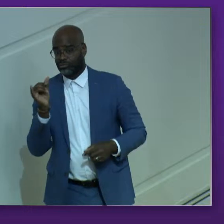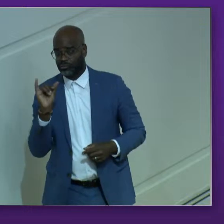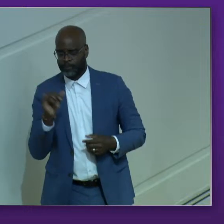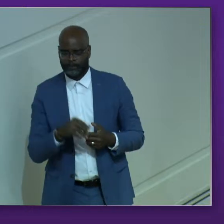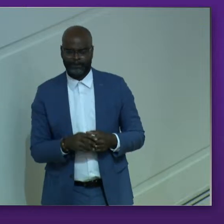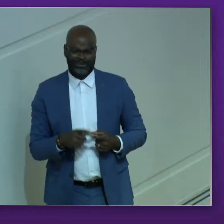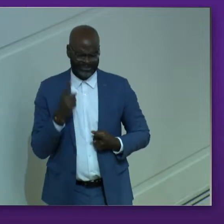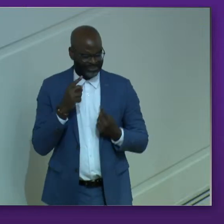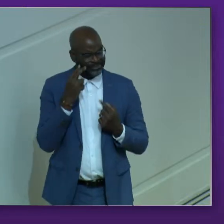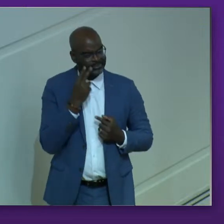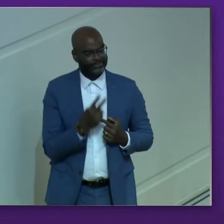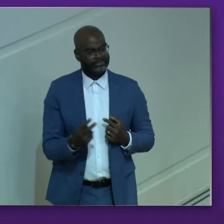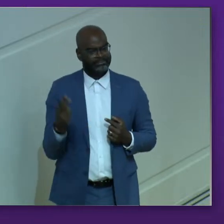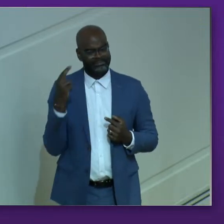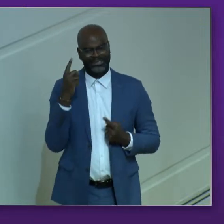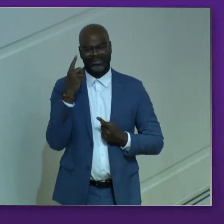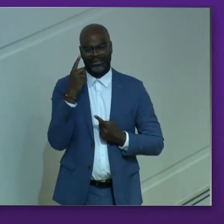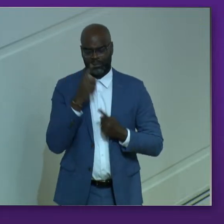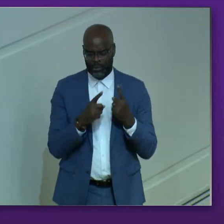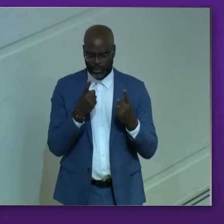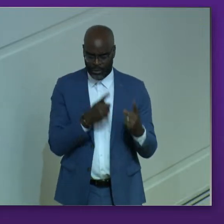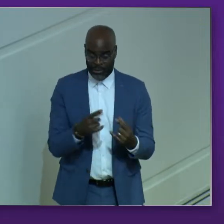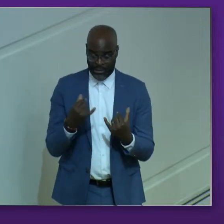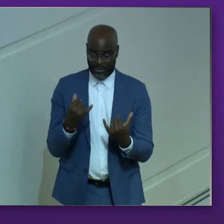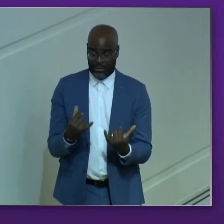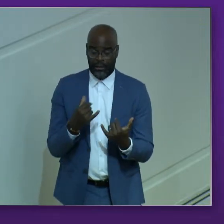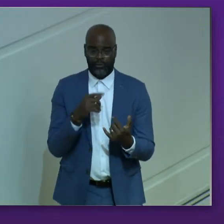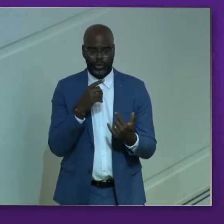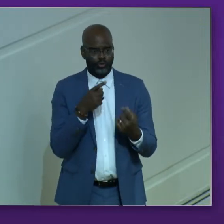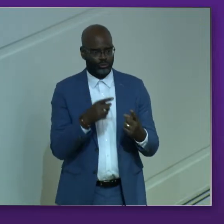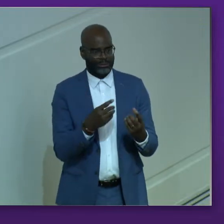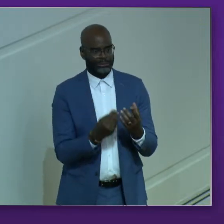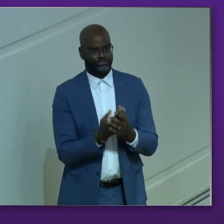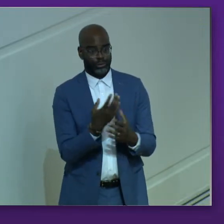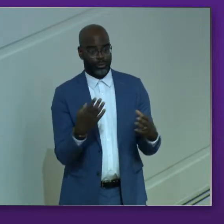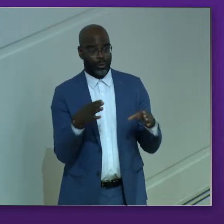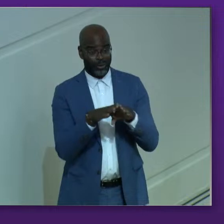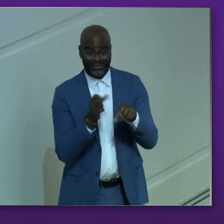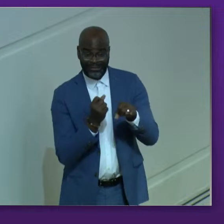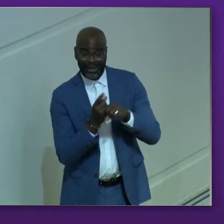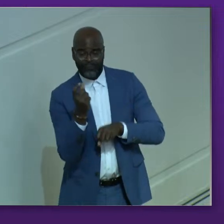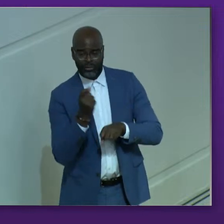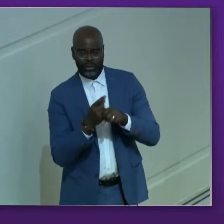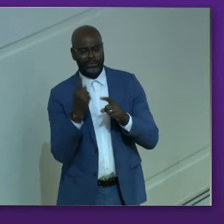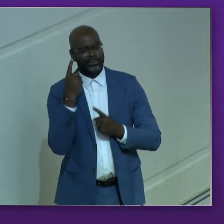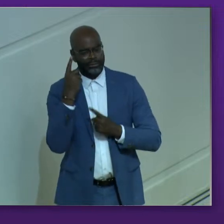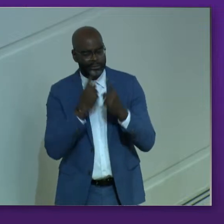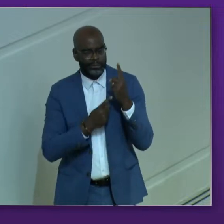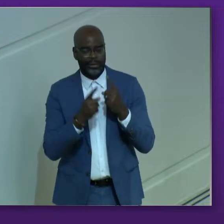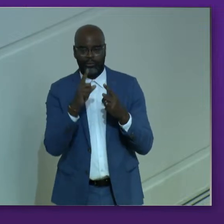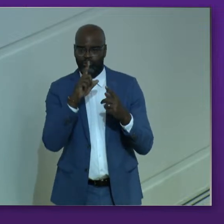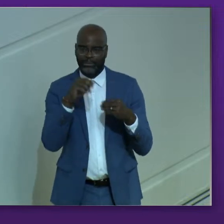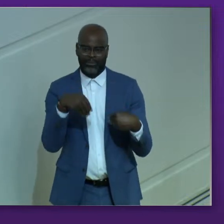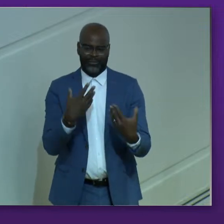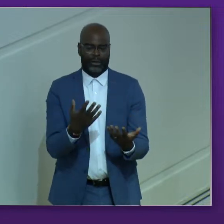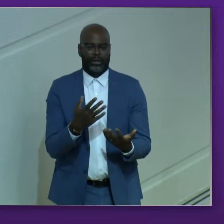ACHIEVING STEPS THAT ADVANCE OUR TRANSFORMATIONAL ASPIRATIONS AS WE KNOW OF ACCESS AND COMPLETION AND POST